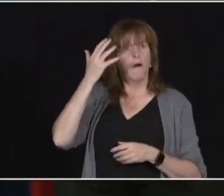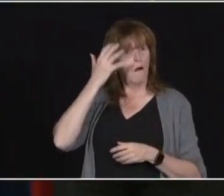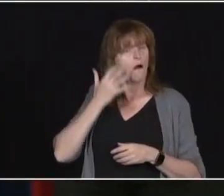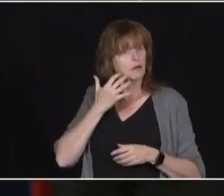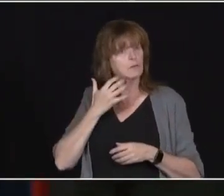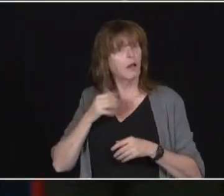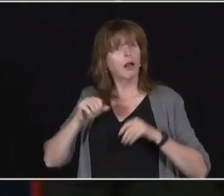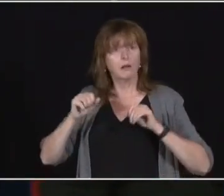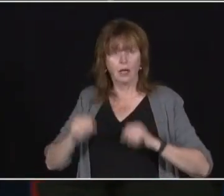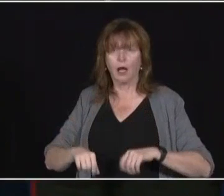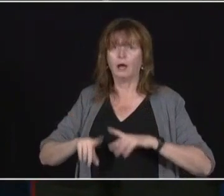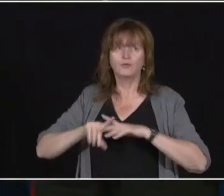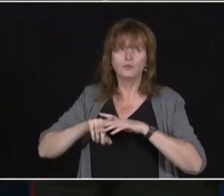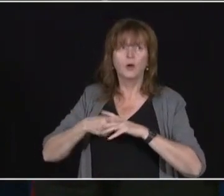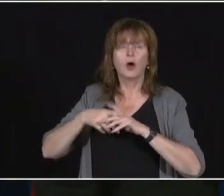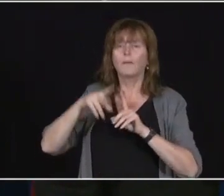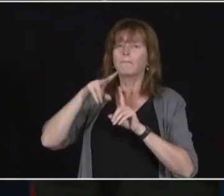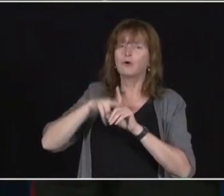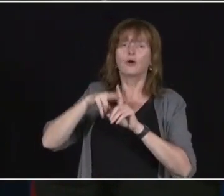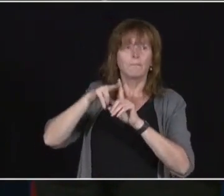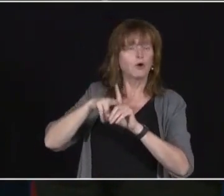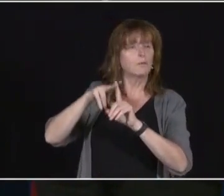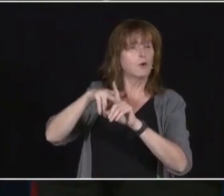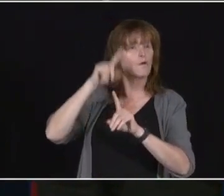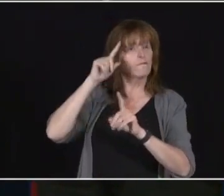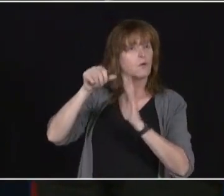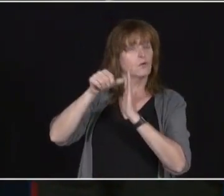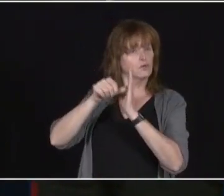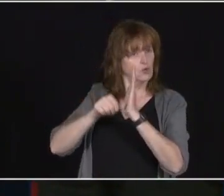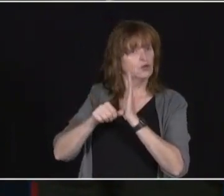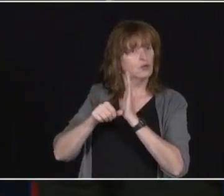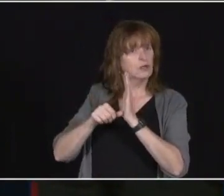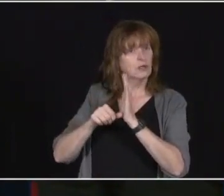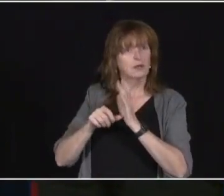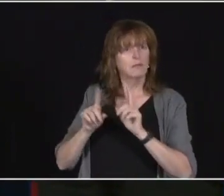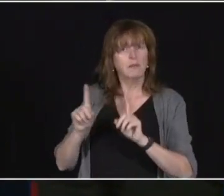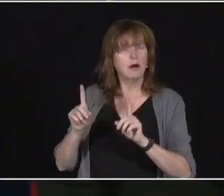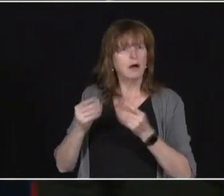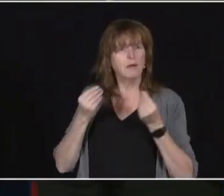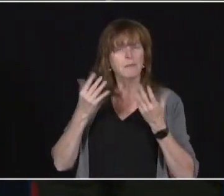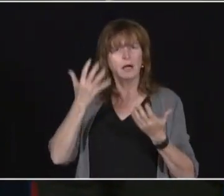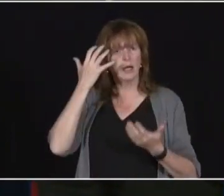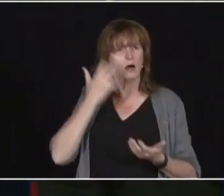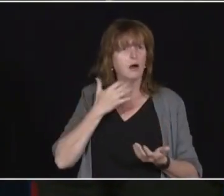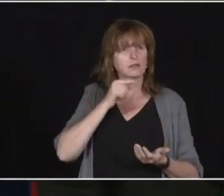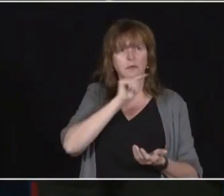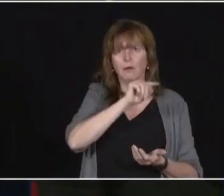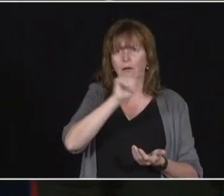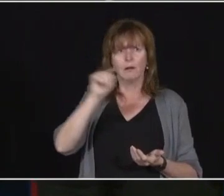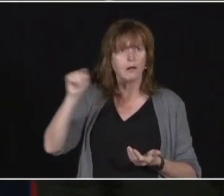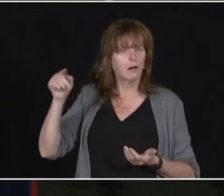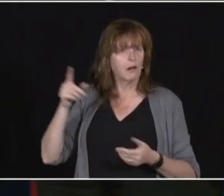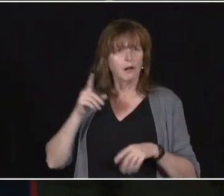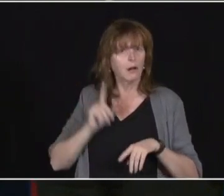You have announced hospitals constrict tourism scheduled surgeries, but we are hearing a lot of hospitals are not allowed to is it because they